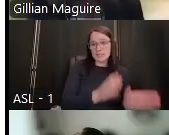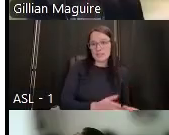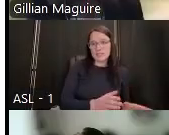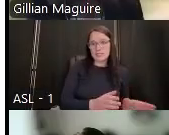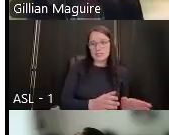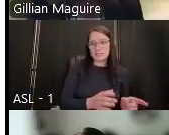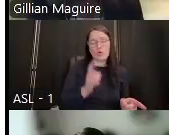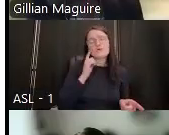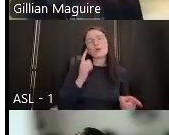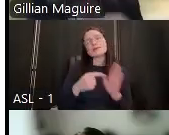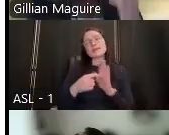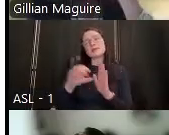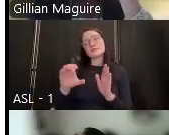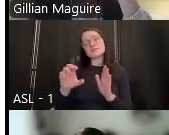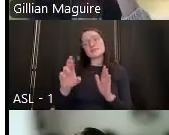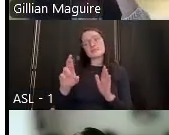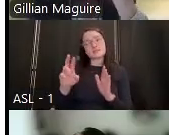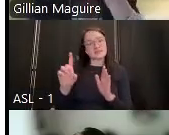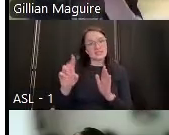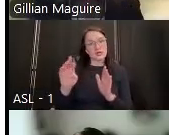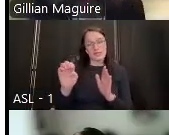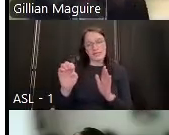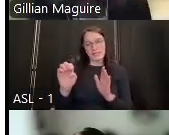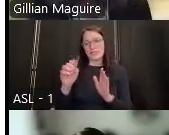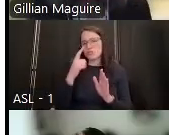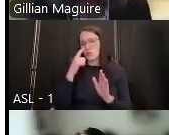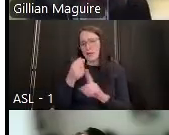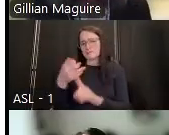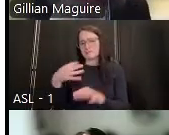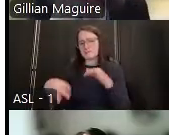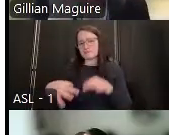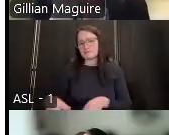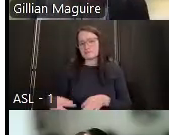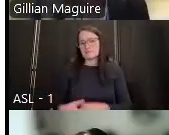if you would be able to speak to that, Gillian. Yeah. Yeah, definitely. And it's it's a great